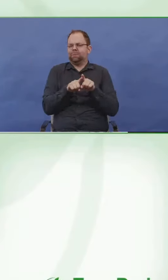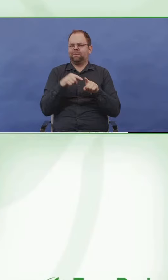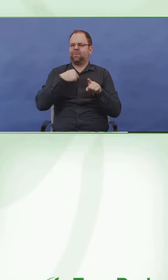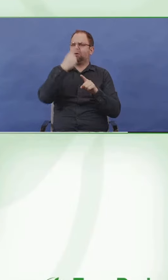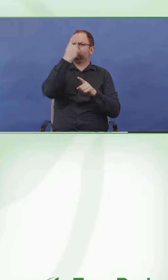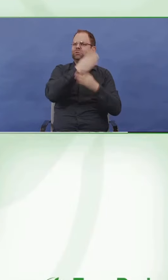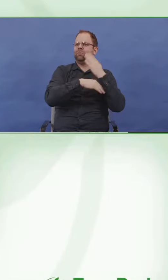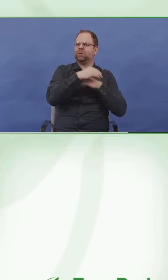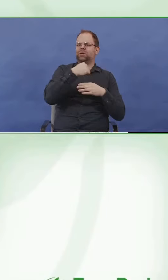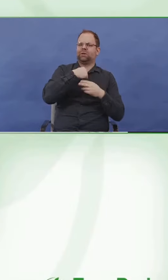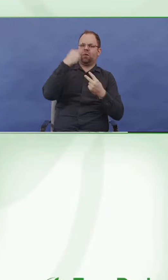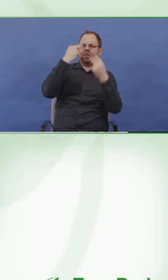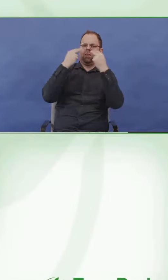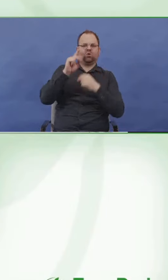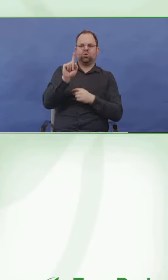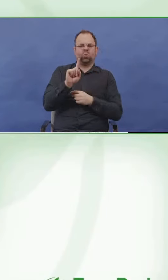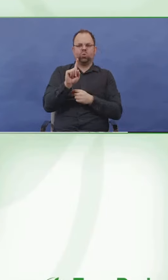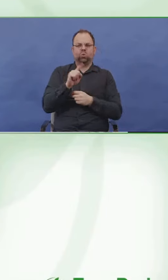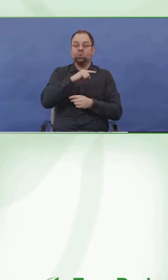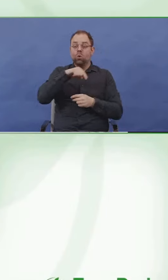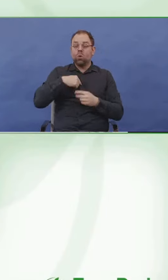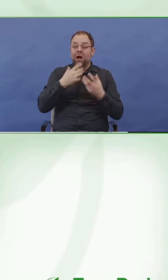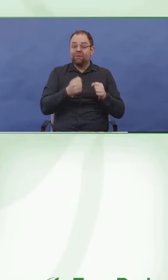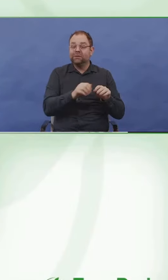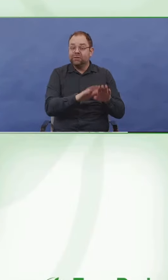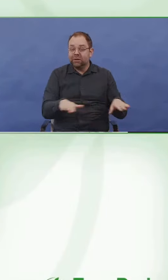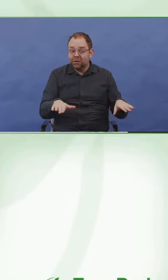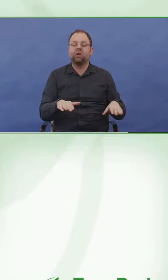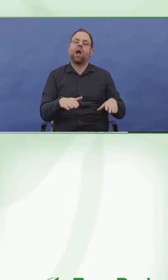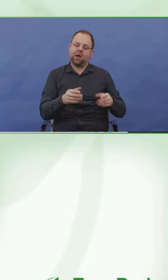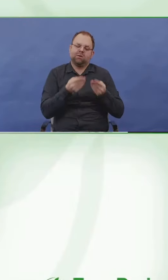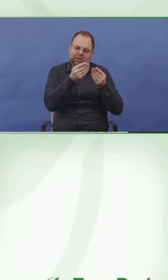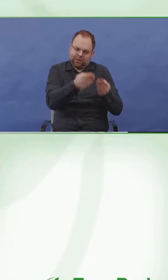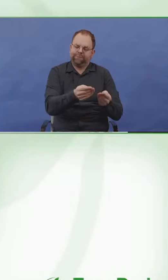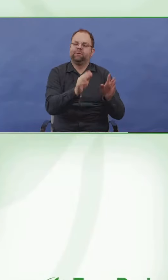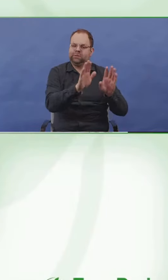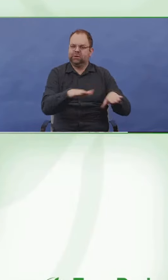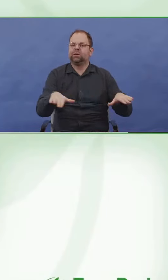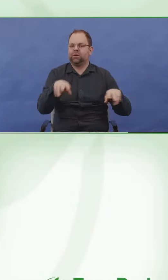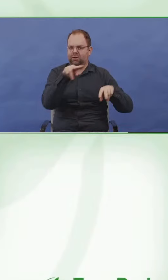Every attempt to imply that disabled people are in need of care